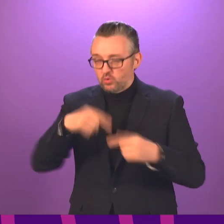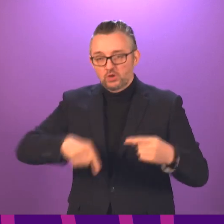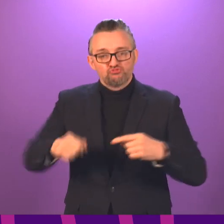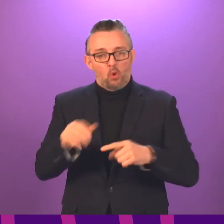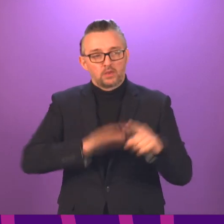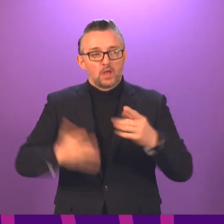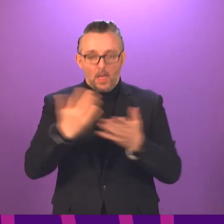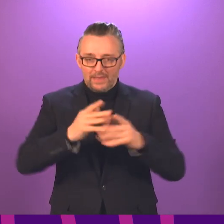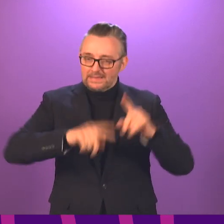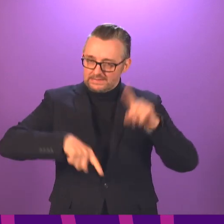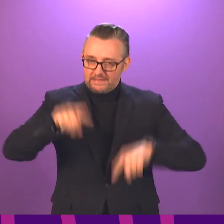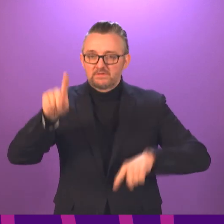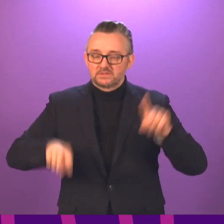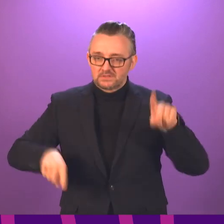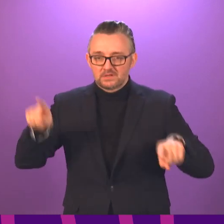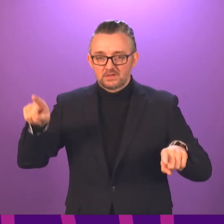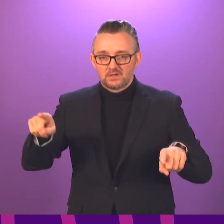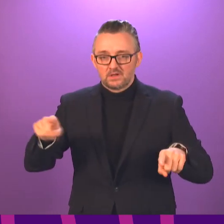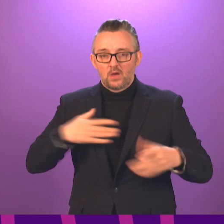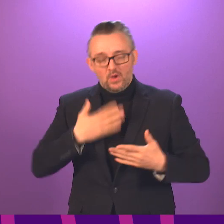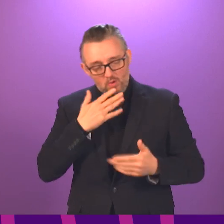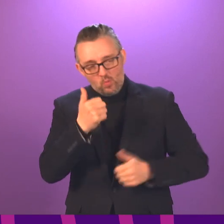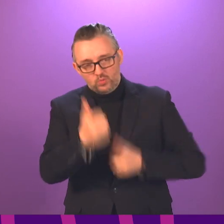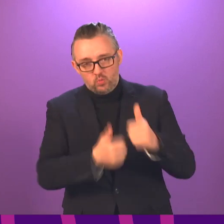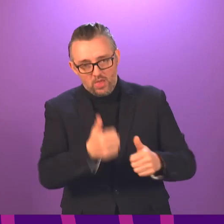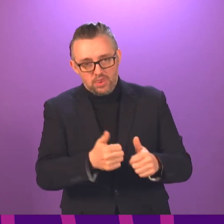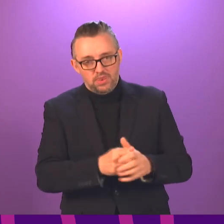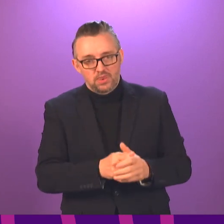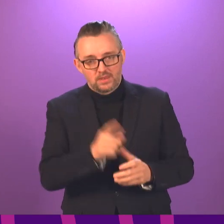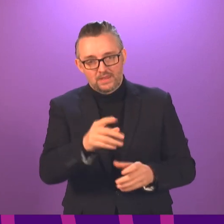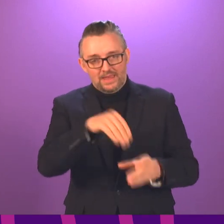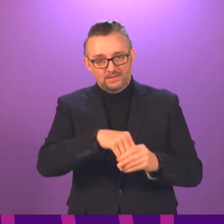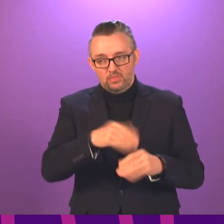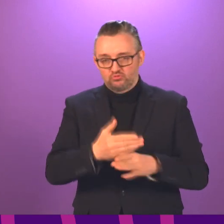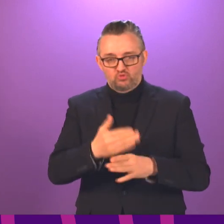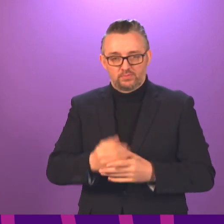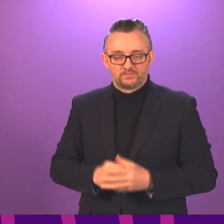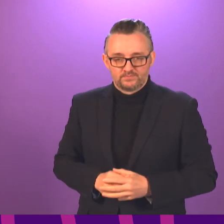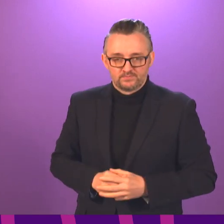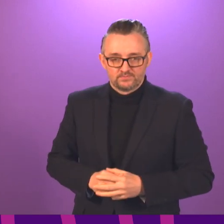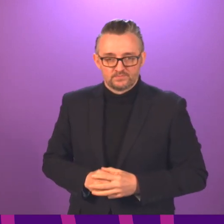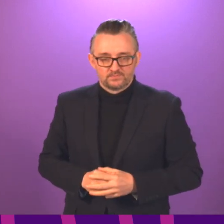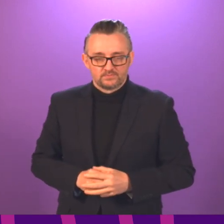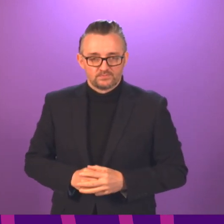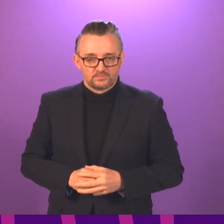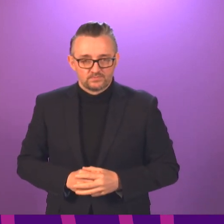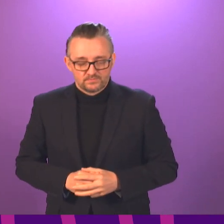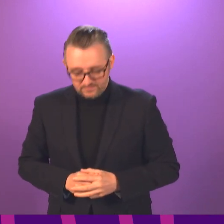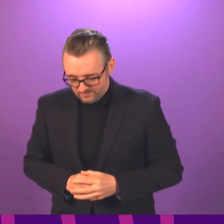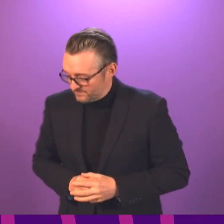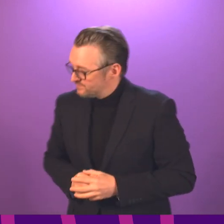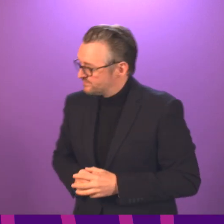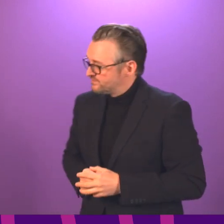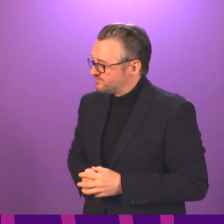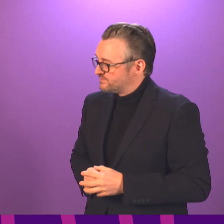so for that reason, if for no other reason, I wish him well in the job.